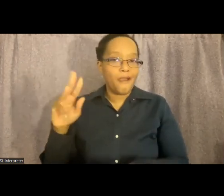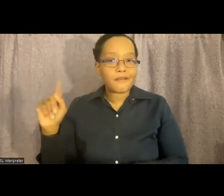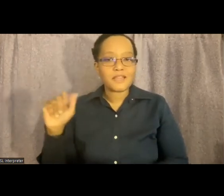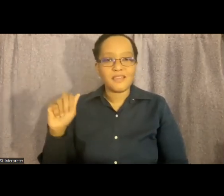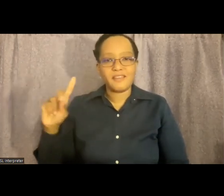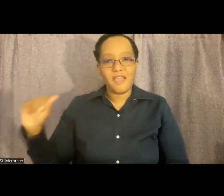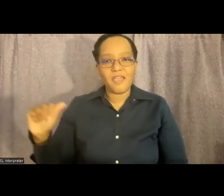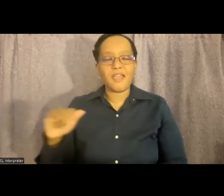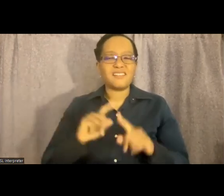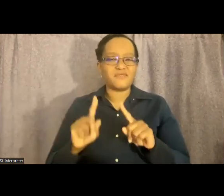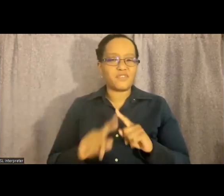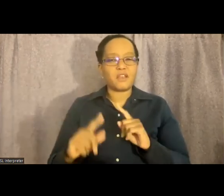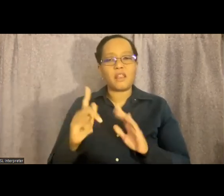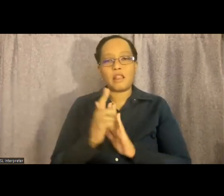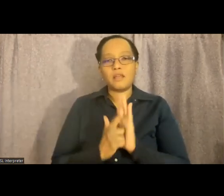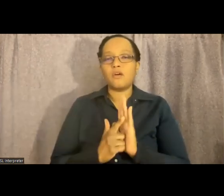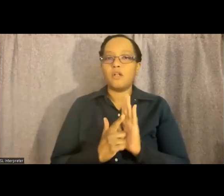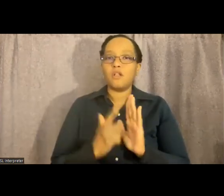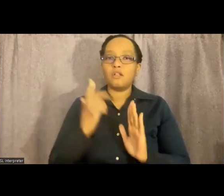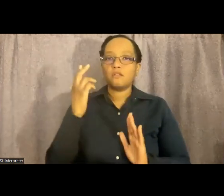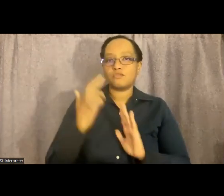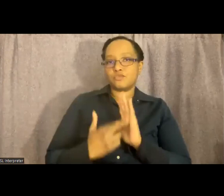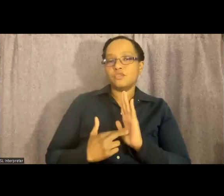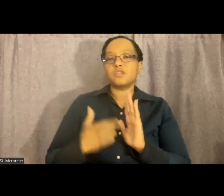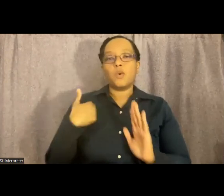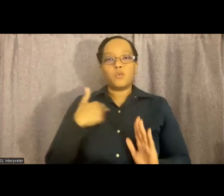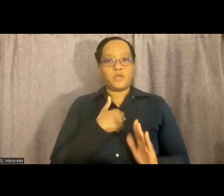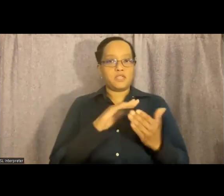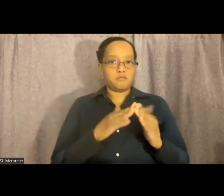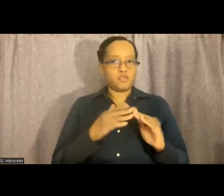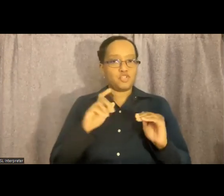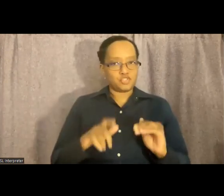it is our job as a community to make sure that our choice for community living is really